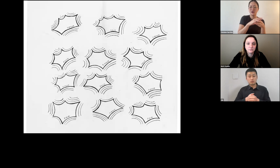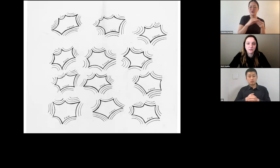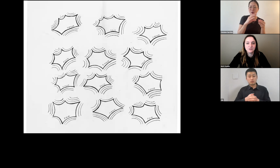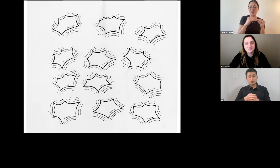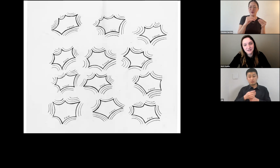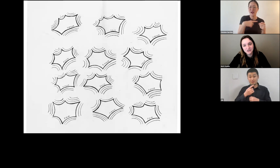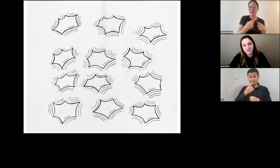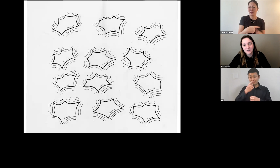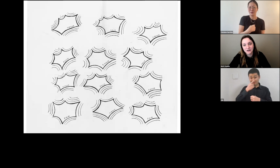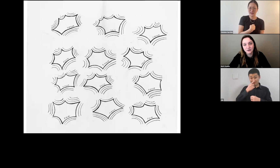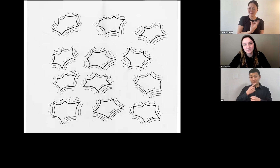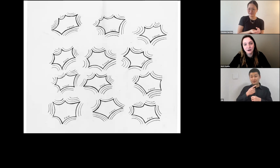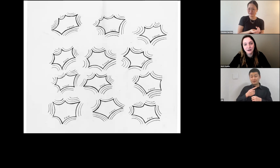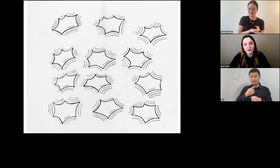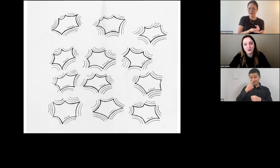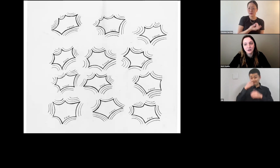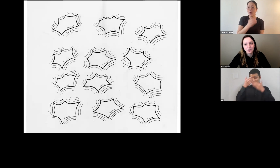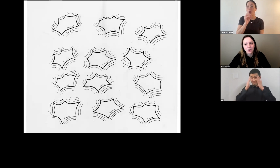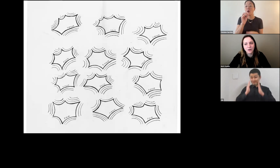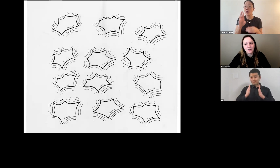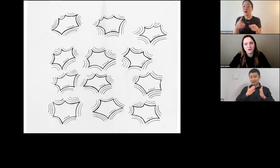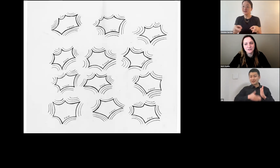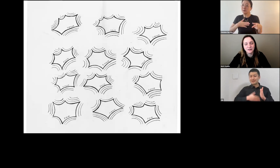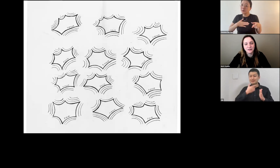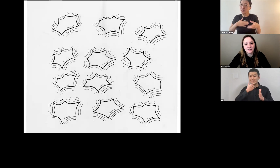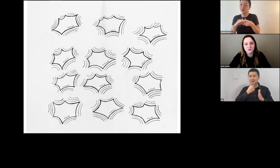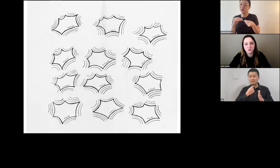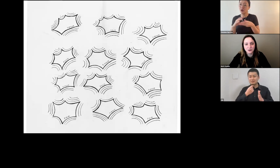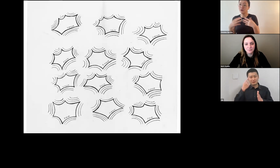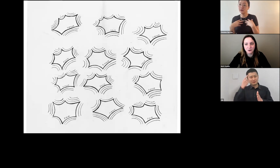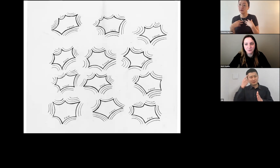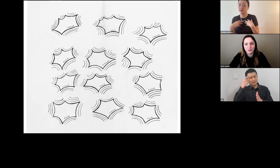And there's tension there, right? Okay, You're telling a story about me,